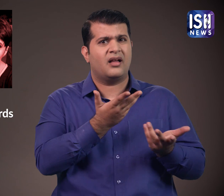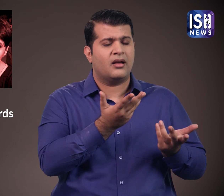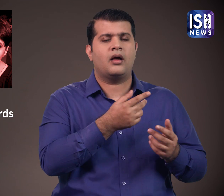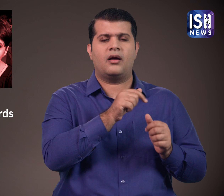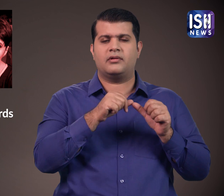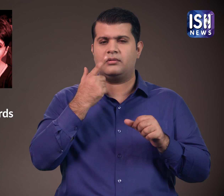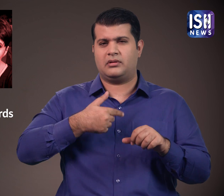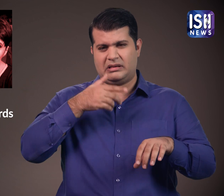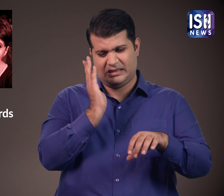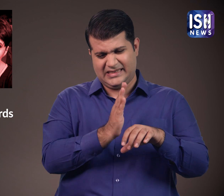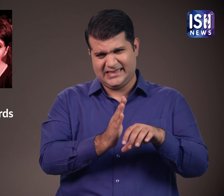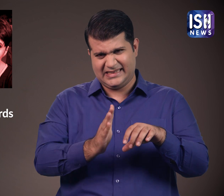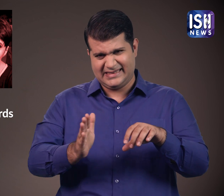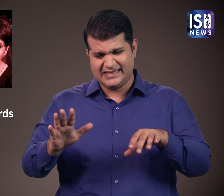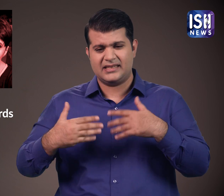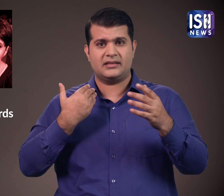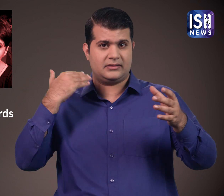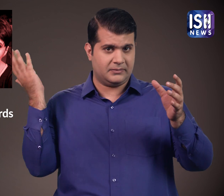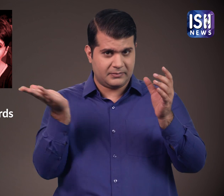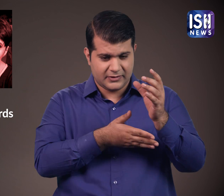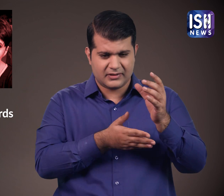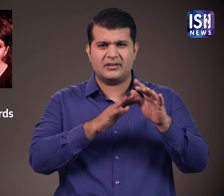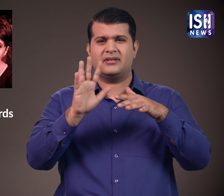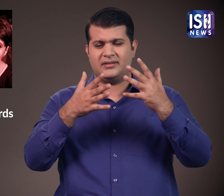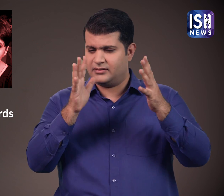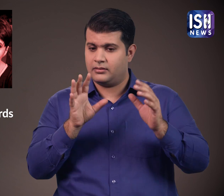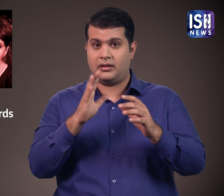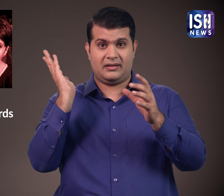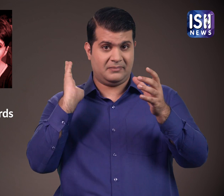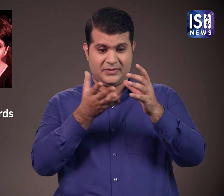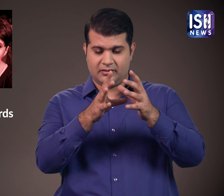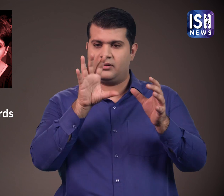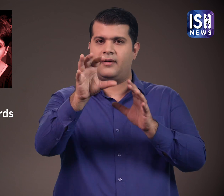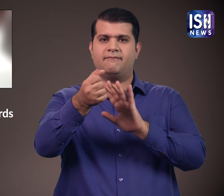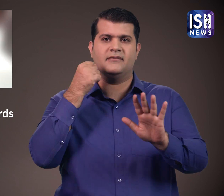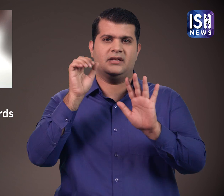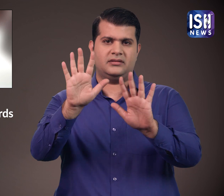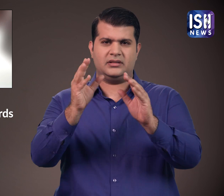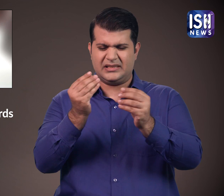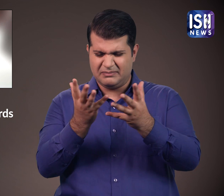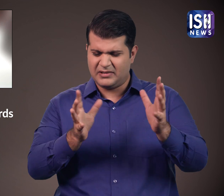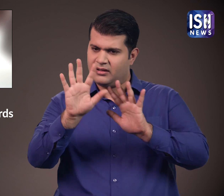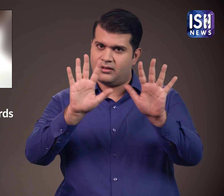Aftab kept her body parts including her severed head in the fridge.